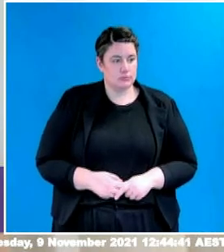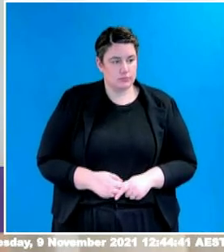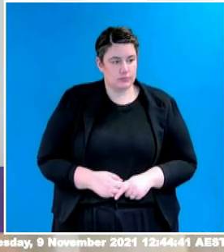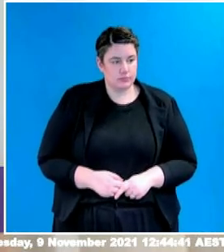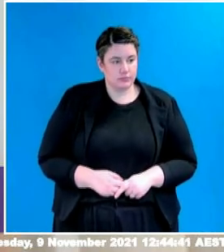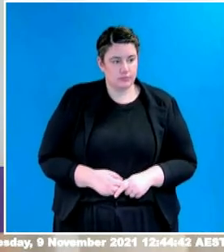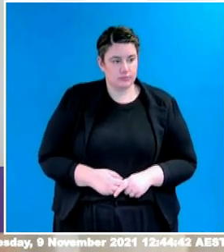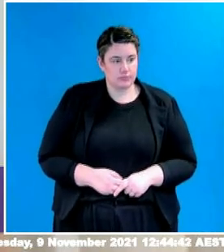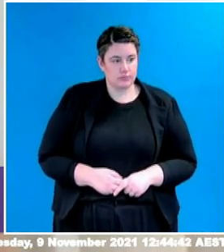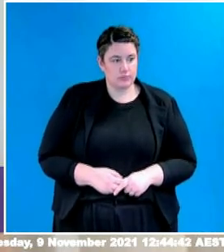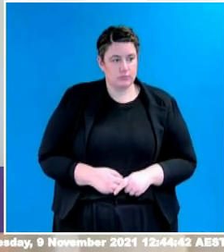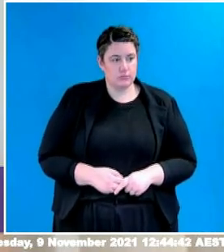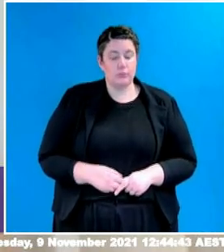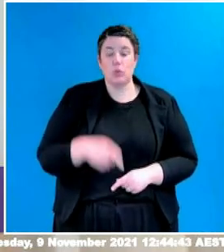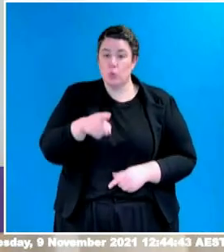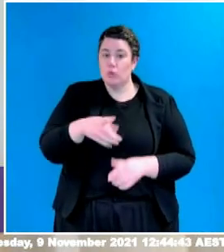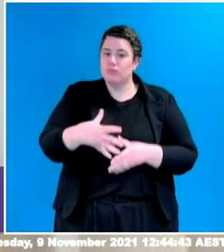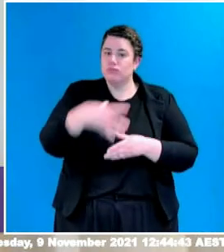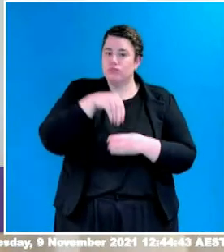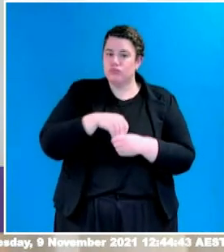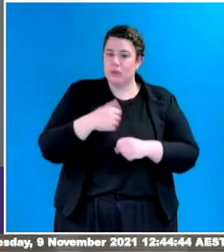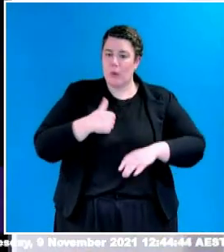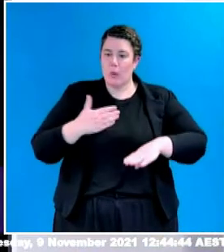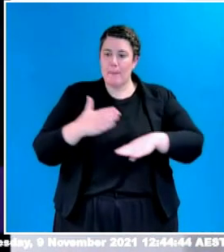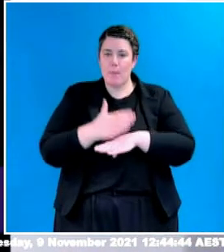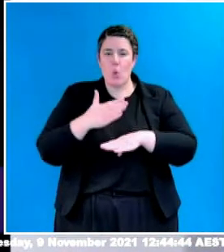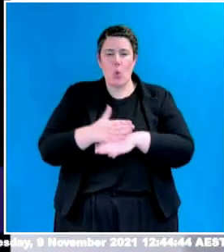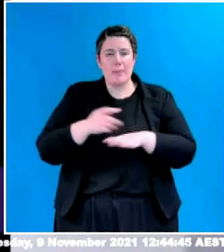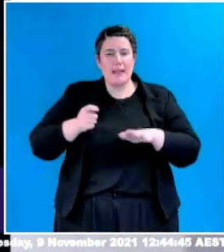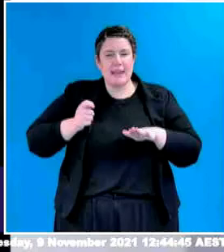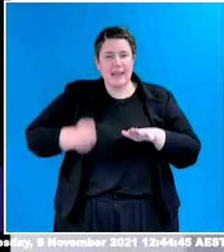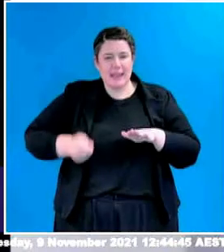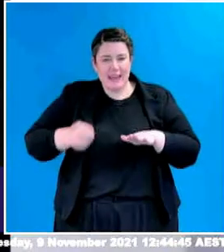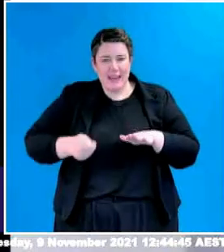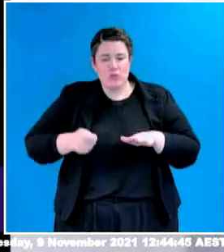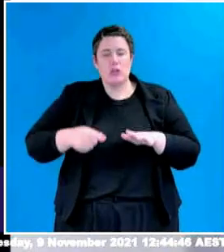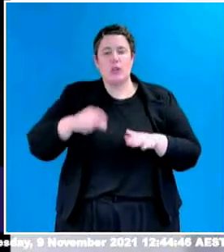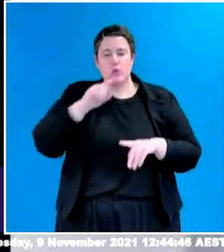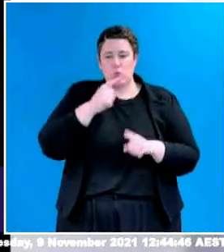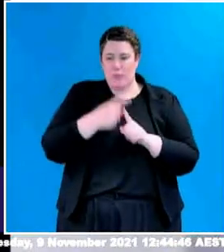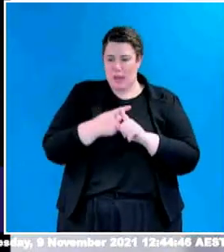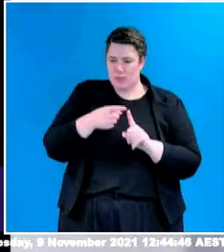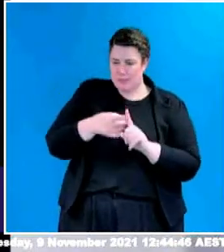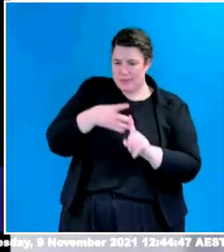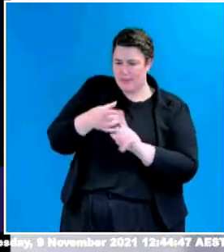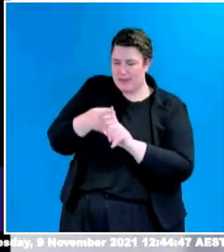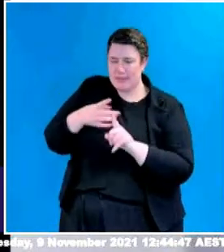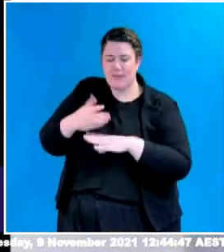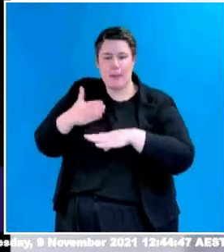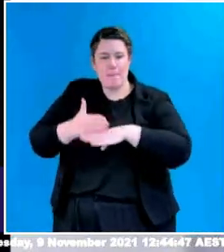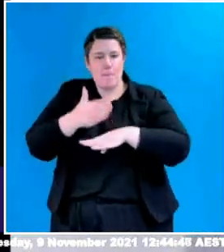employment hearing and we will talk about specific employment indicators.